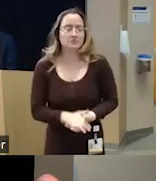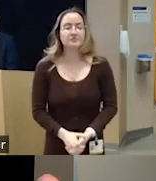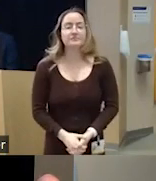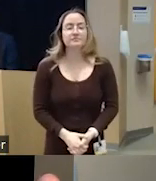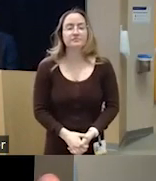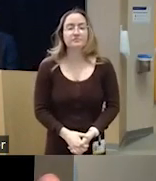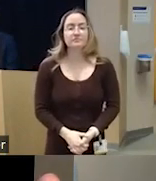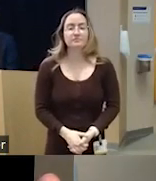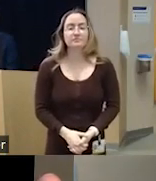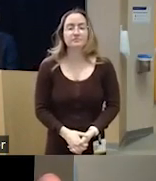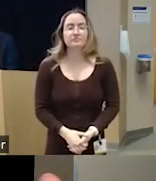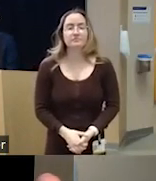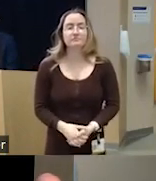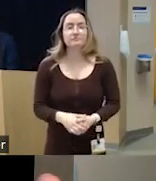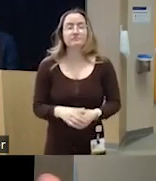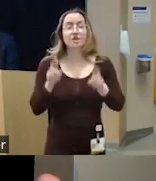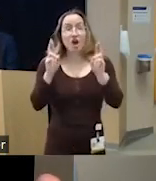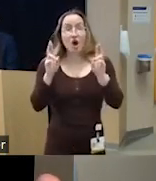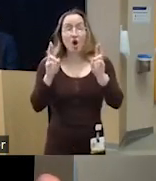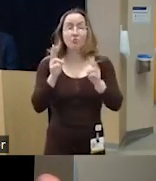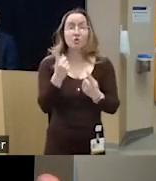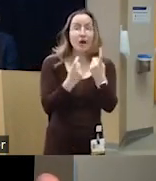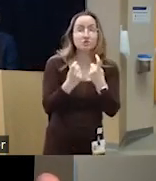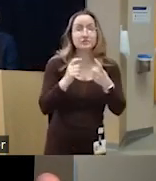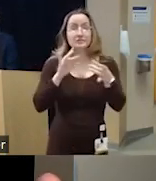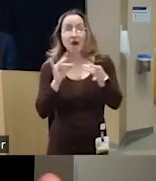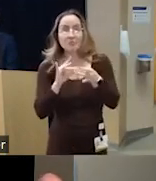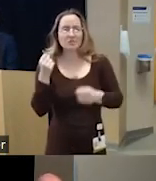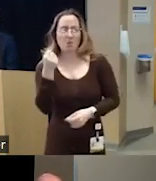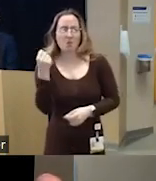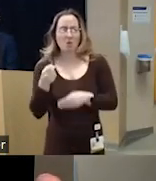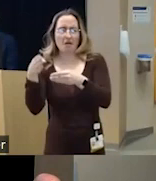have questions and comments near the end and the way to communicate those is to